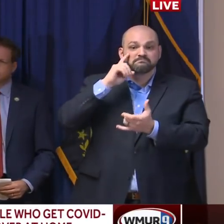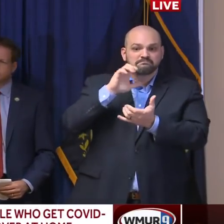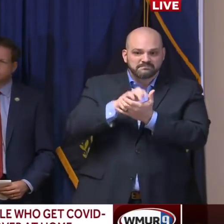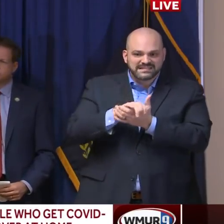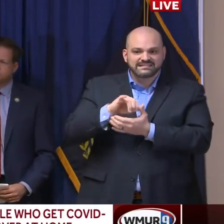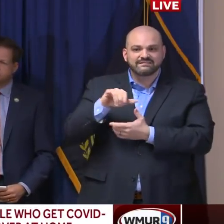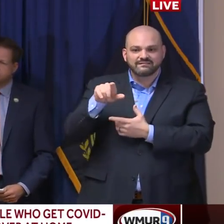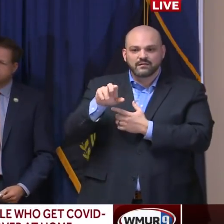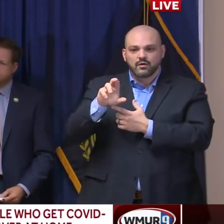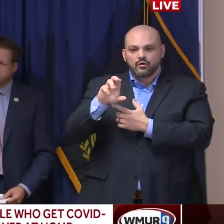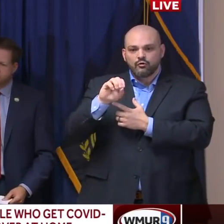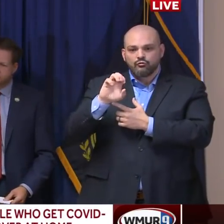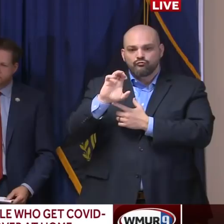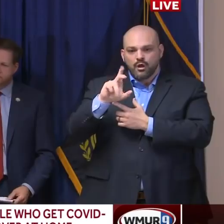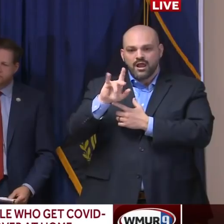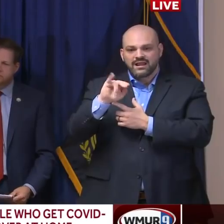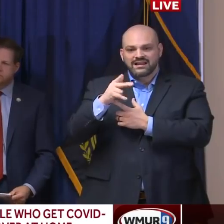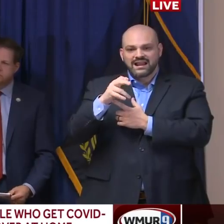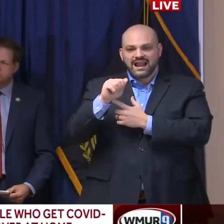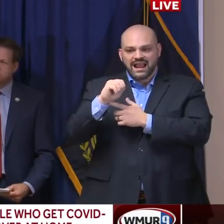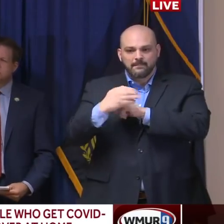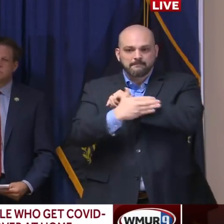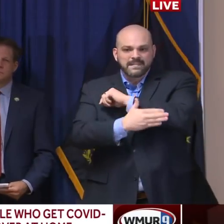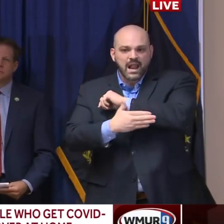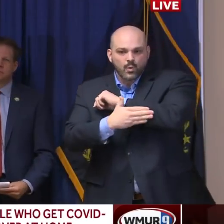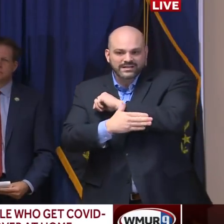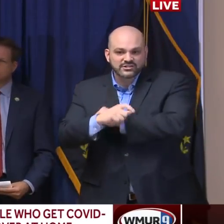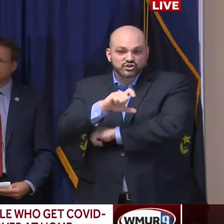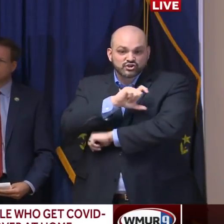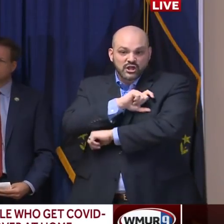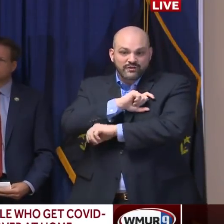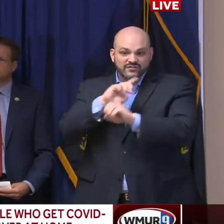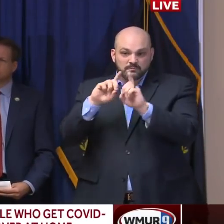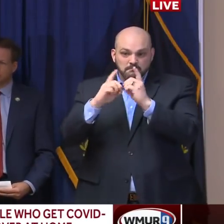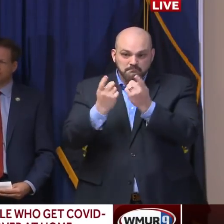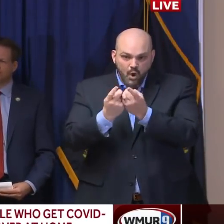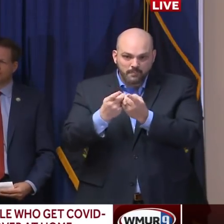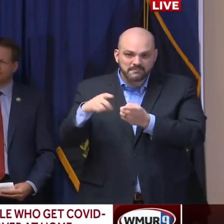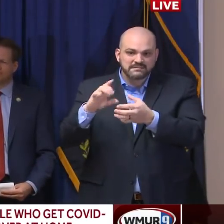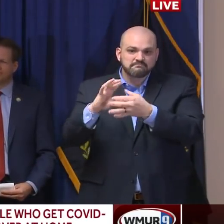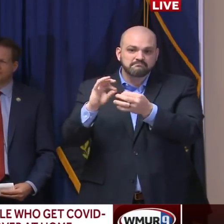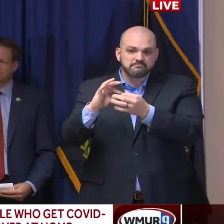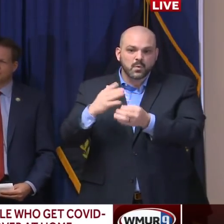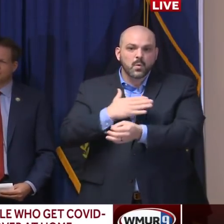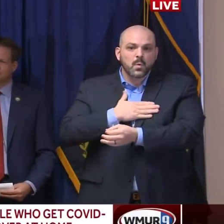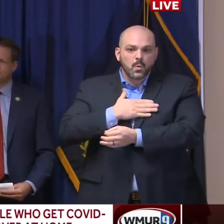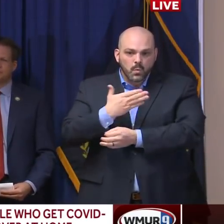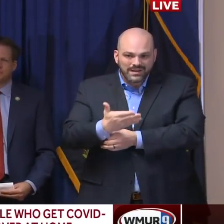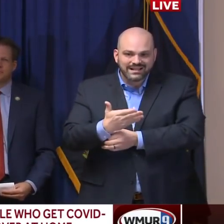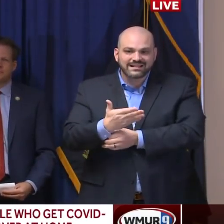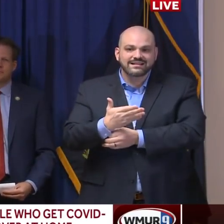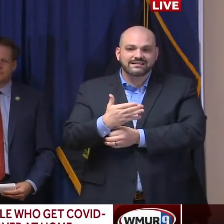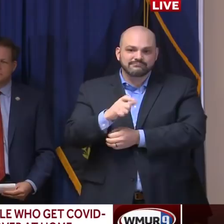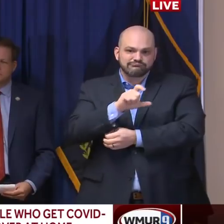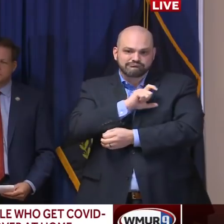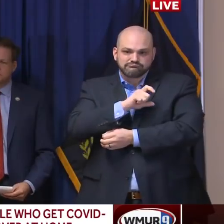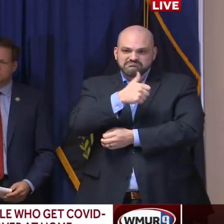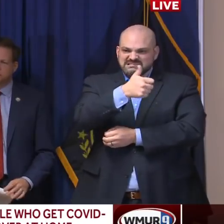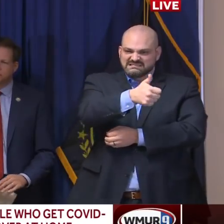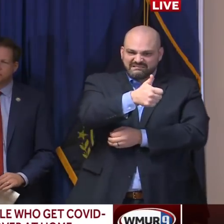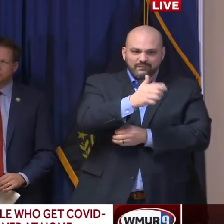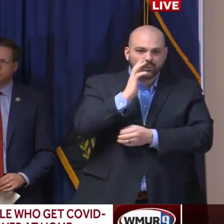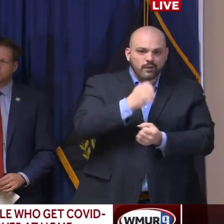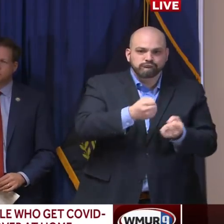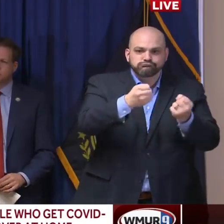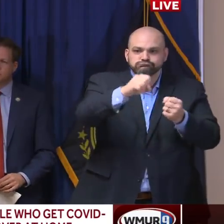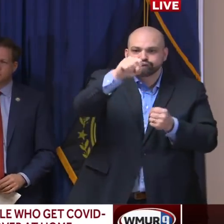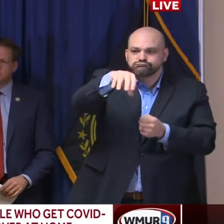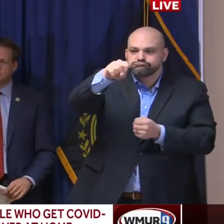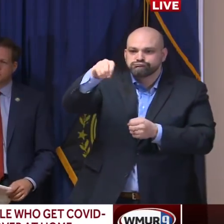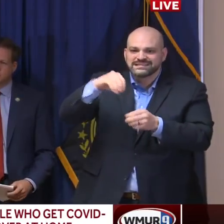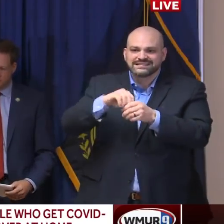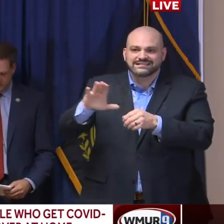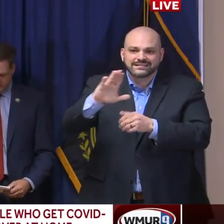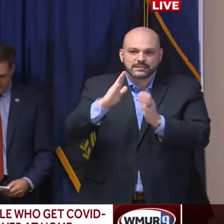JUST COMING IN HERE, WE RECEIVED A CALL FROM THE ROCKINGHAM CHEMIE SHERIFF’S DEPARTMENT THAT SUGGESTED THAT THE SHERIFFS DEPARTMENT WOULD BE WILLING TO MAKE SOME OF THOSE RUNS AND DO